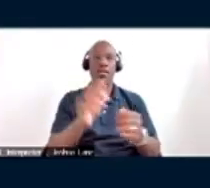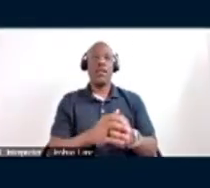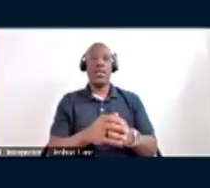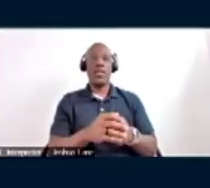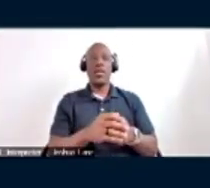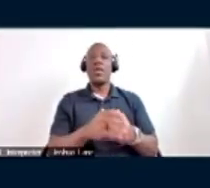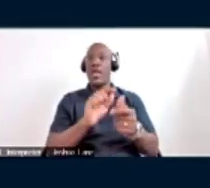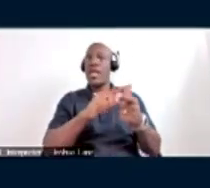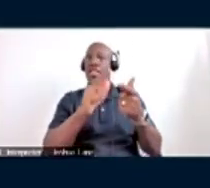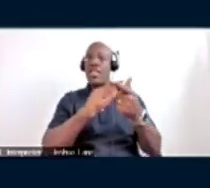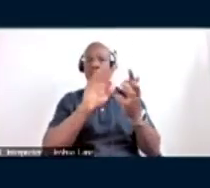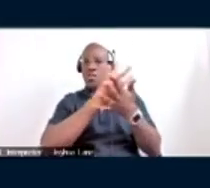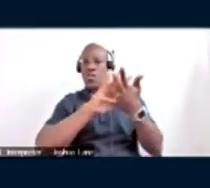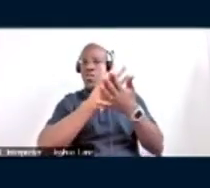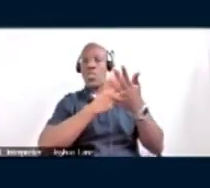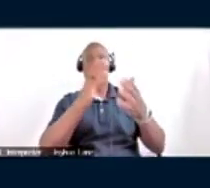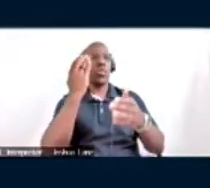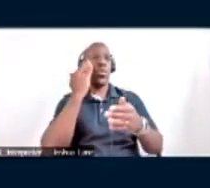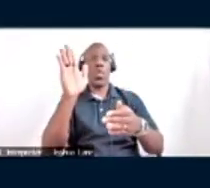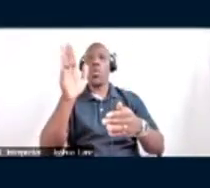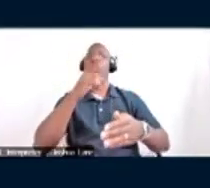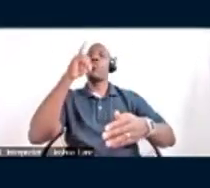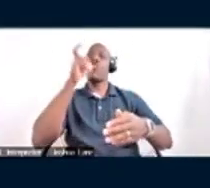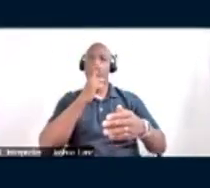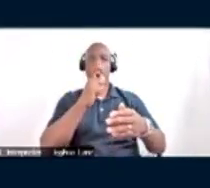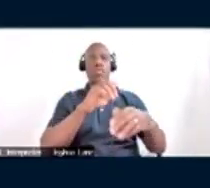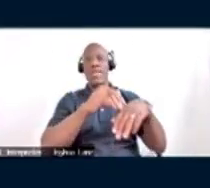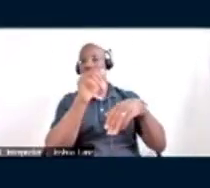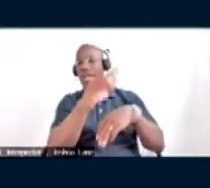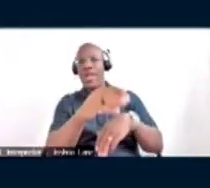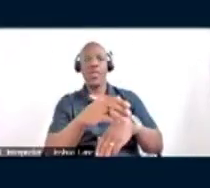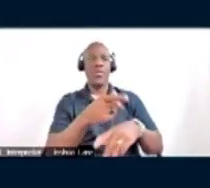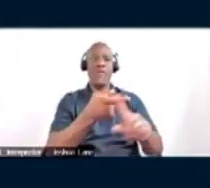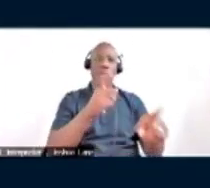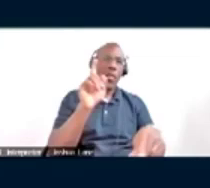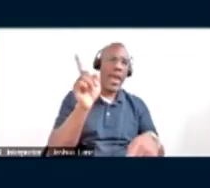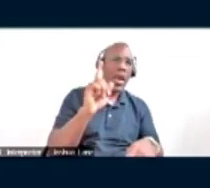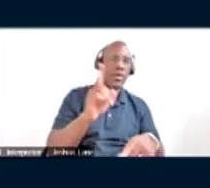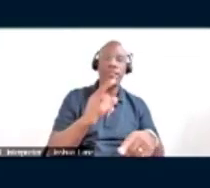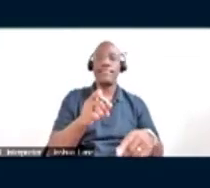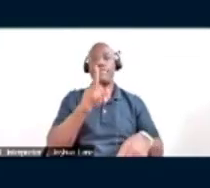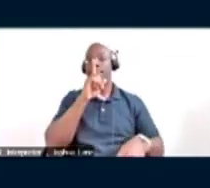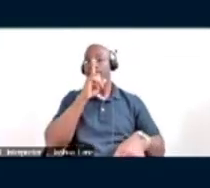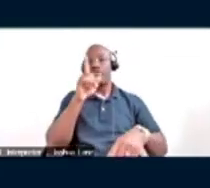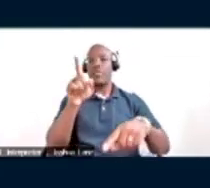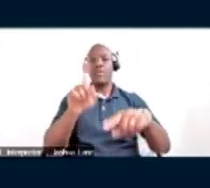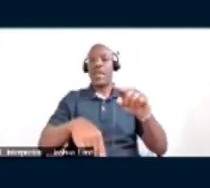who or where it comes from. And we do check this, and then it's only at this last stage